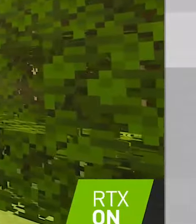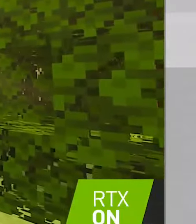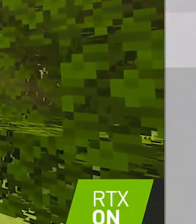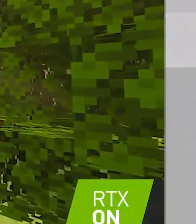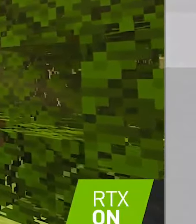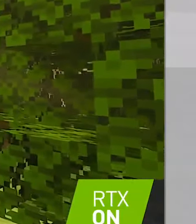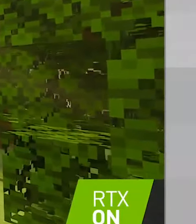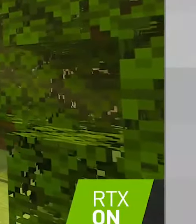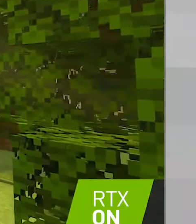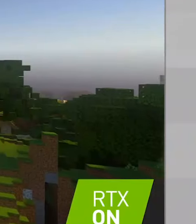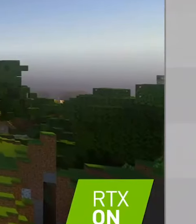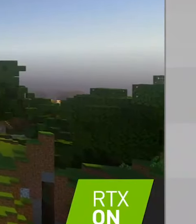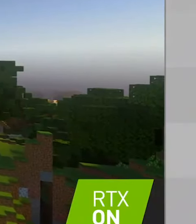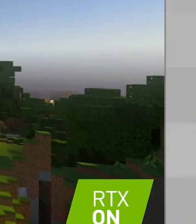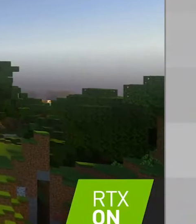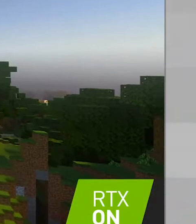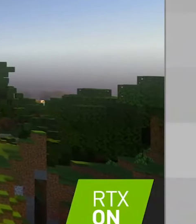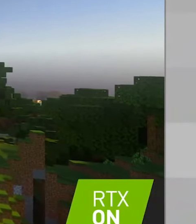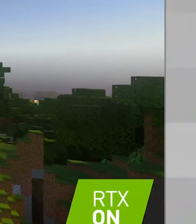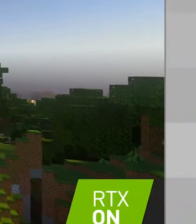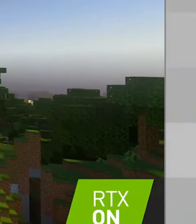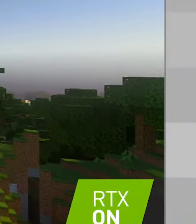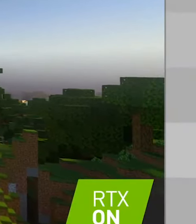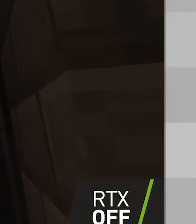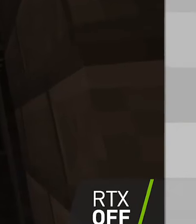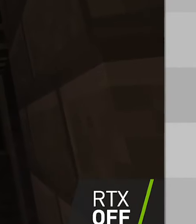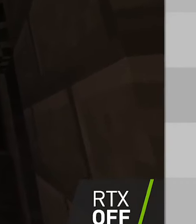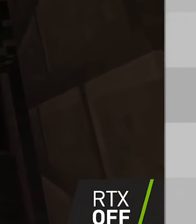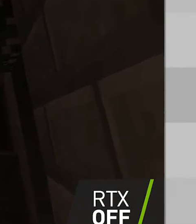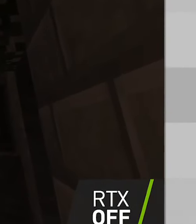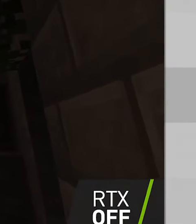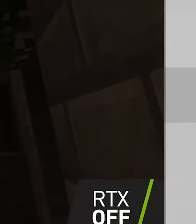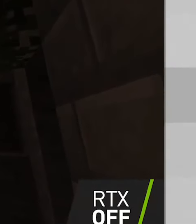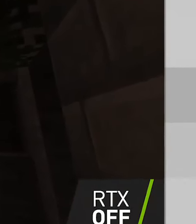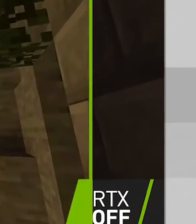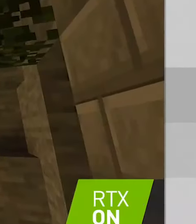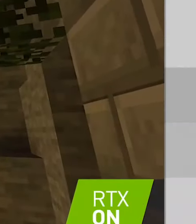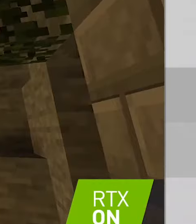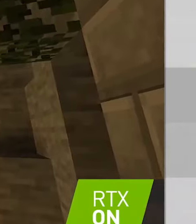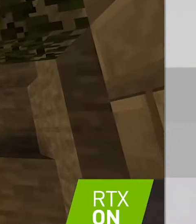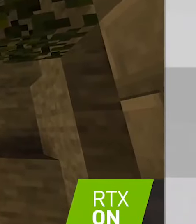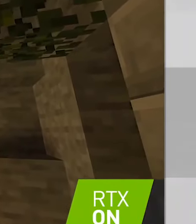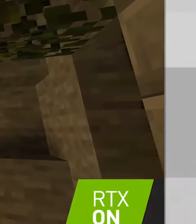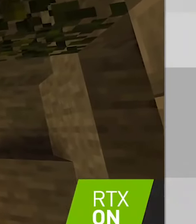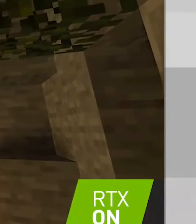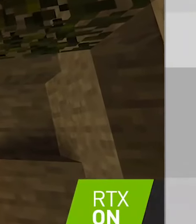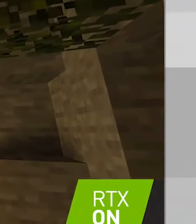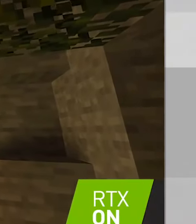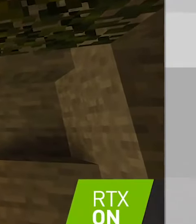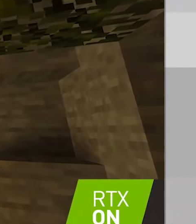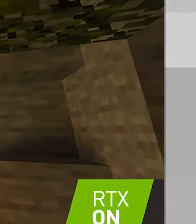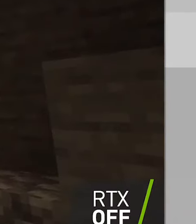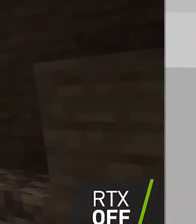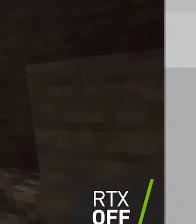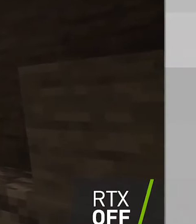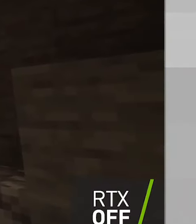IT WAS INCREDIBLE. MINECRAFT WITH RTX ADDS SO MANY NEW AMAZING PROPERTIES TO THE